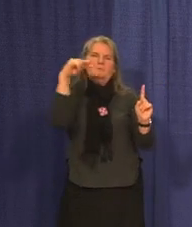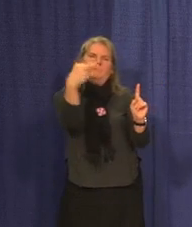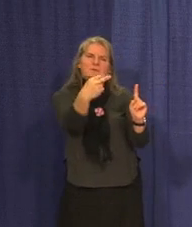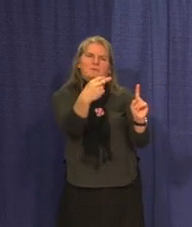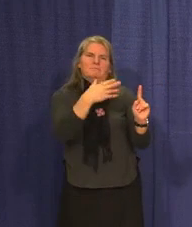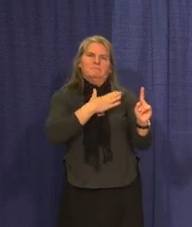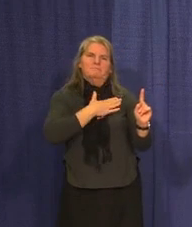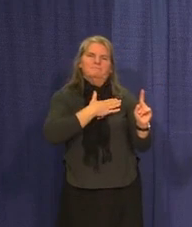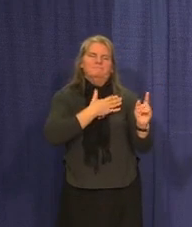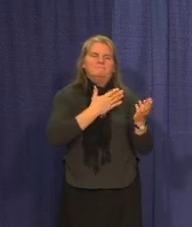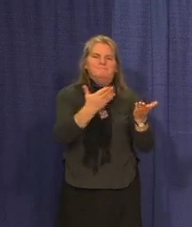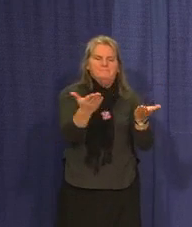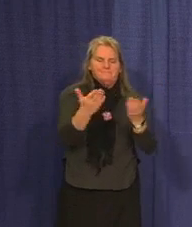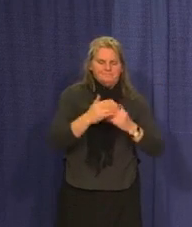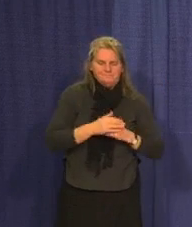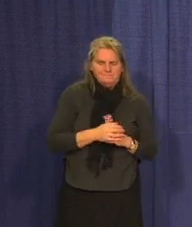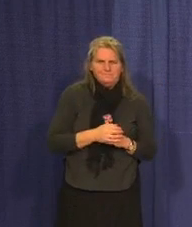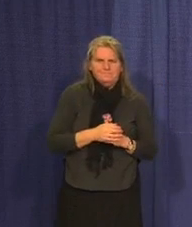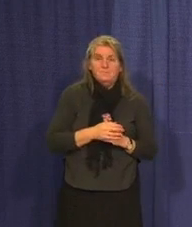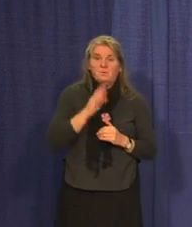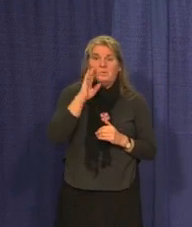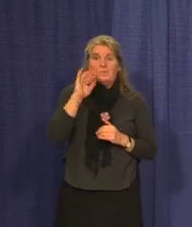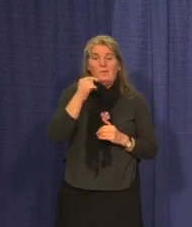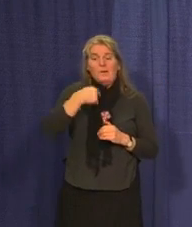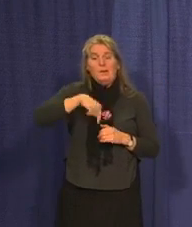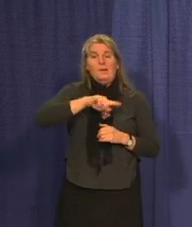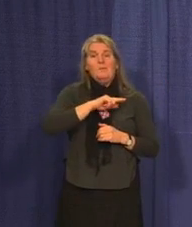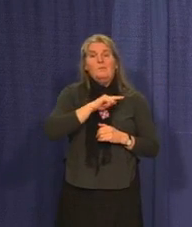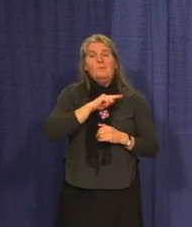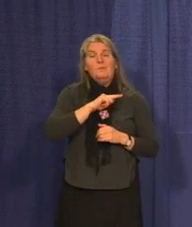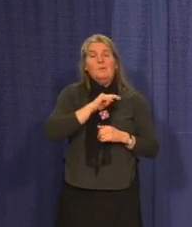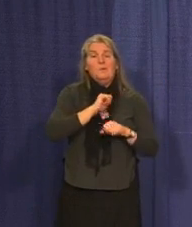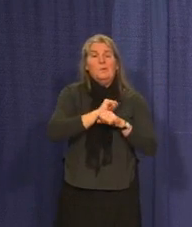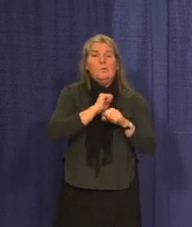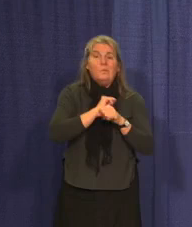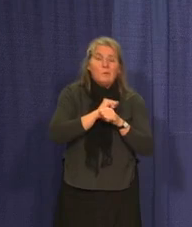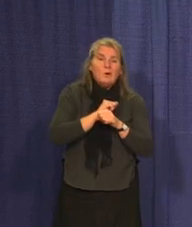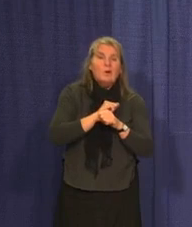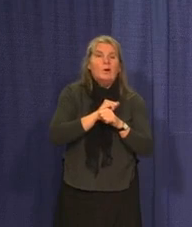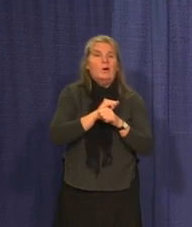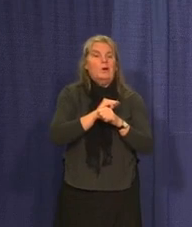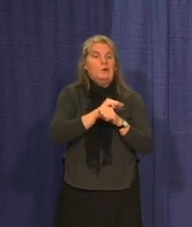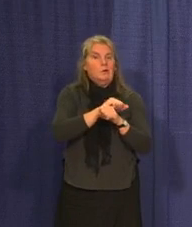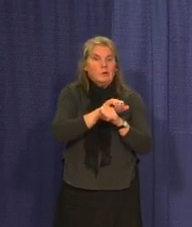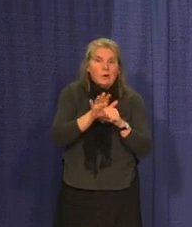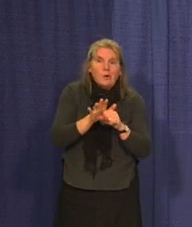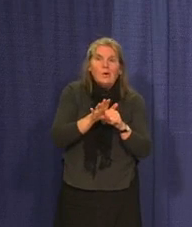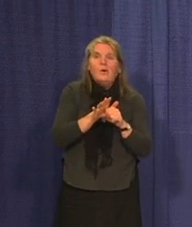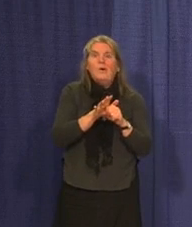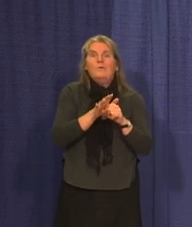public health point of view. Even for those of us immersed